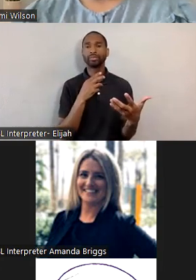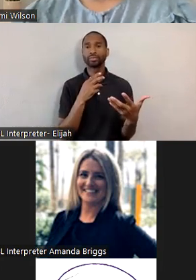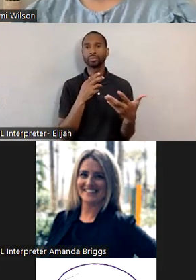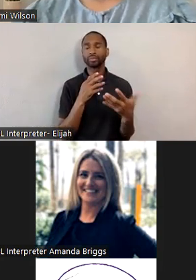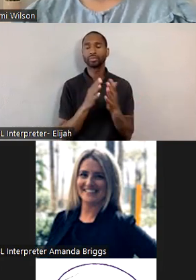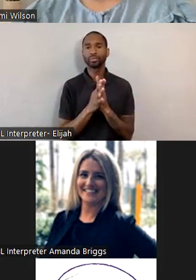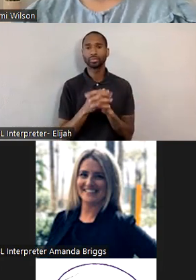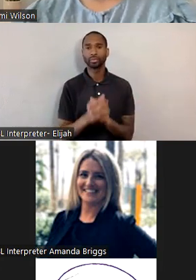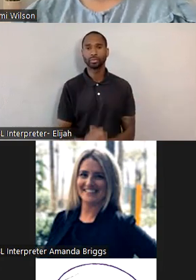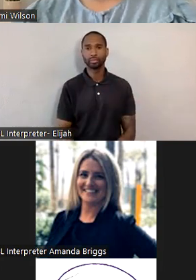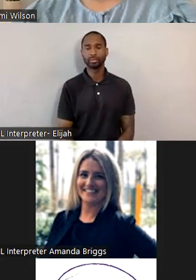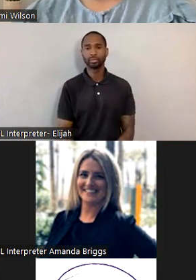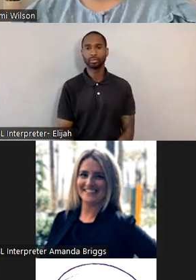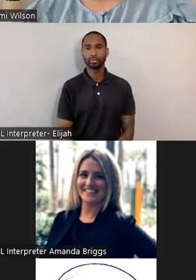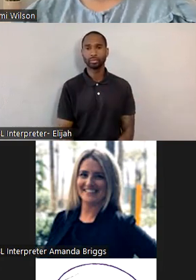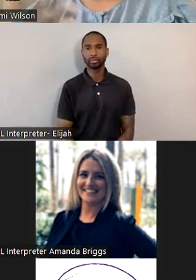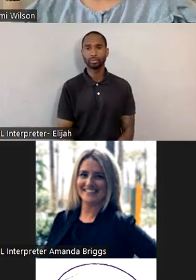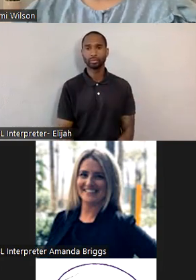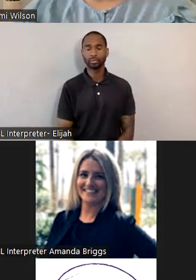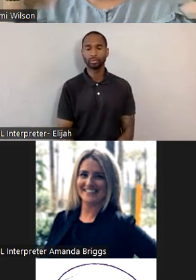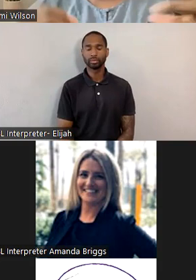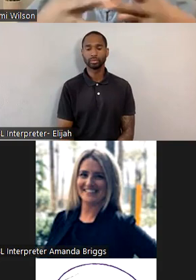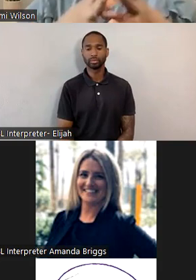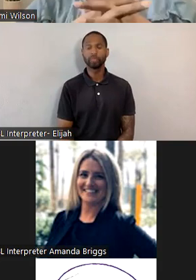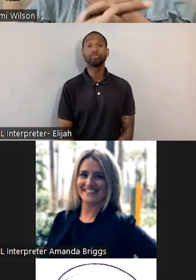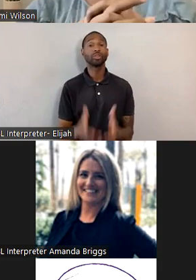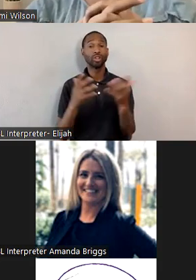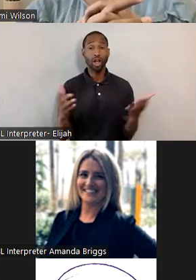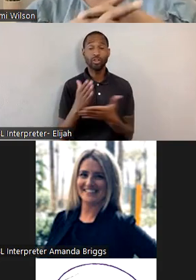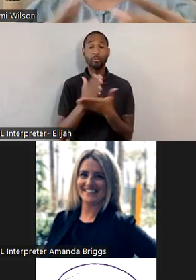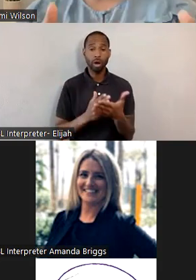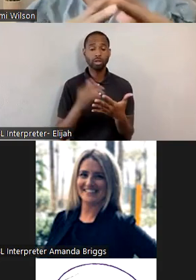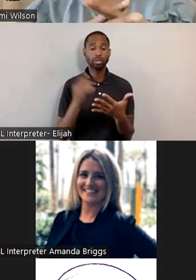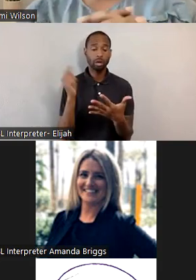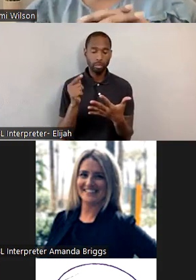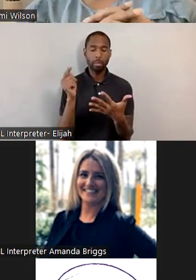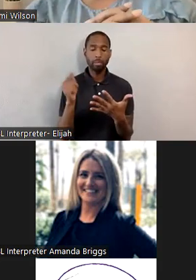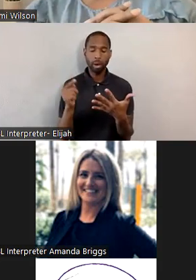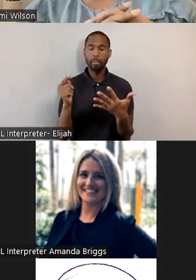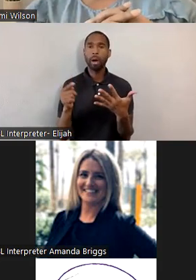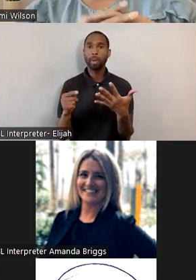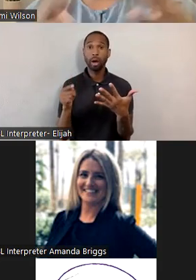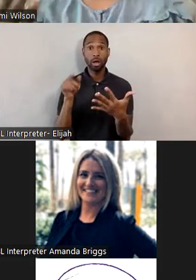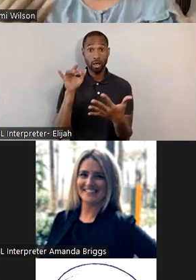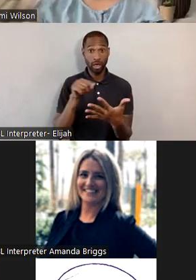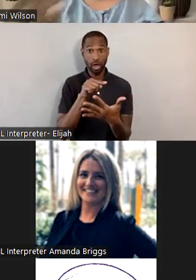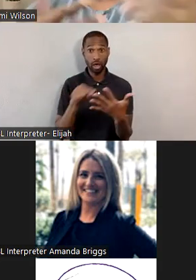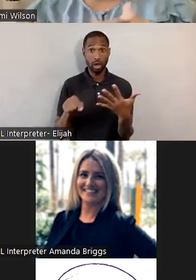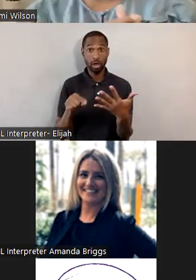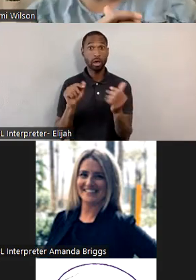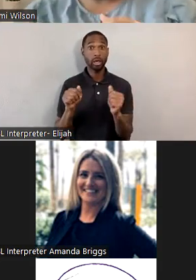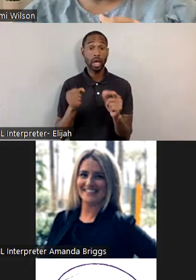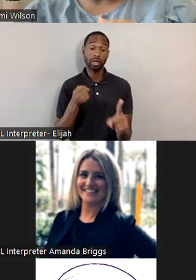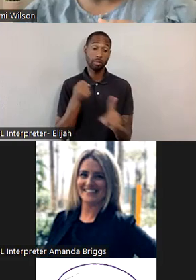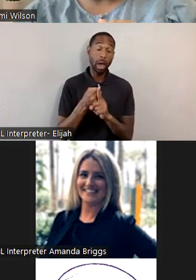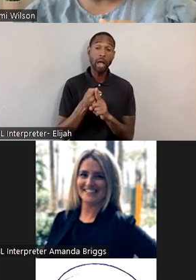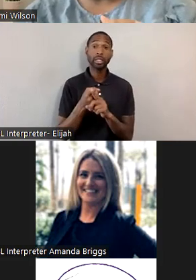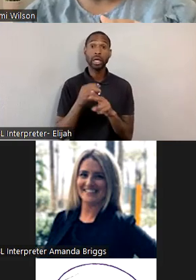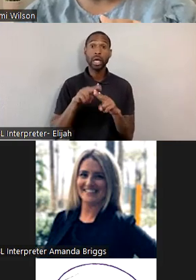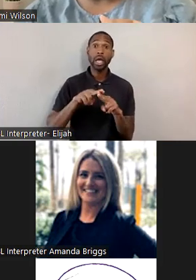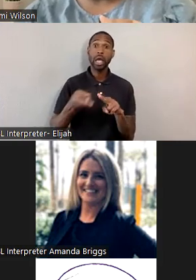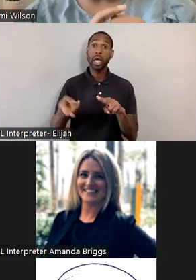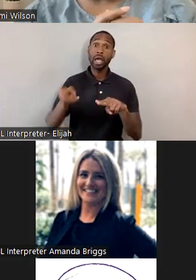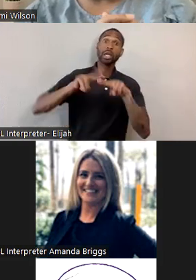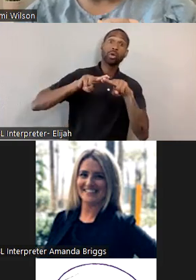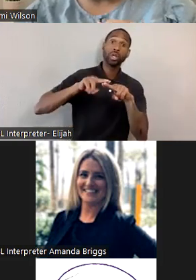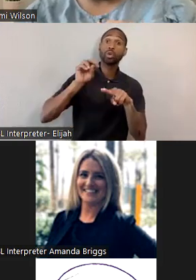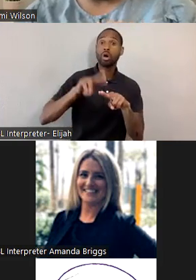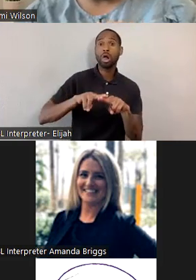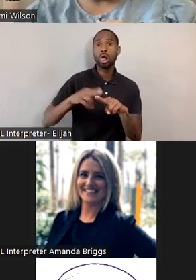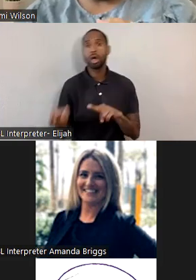of pieces that can affect or increase or decrease someone's risk of overdose.